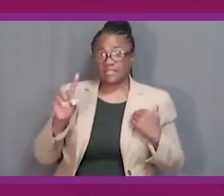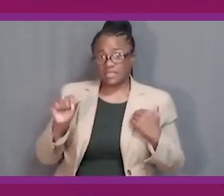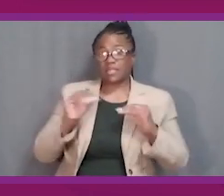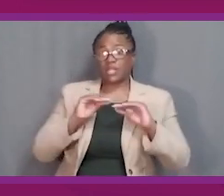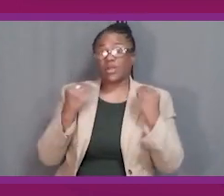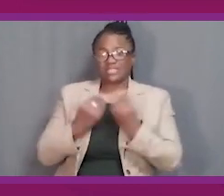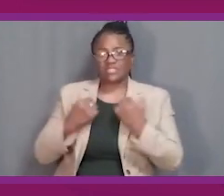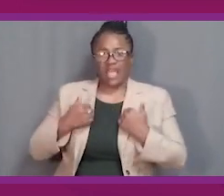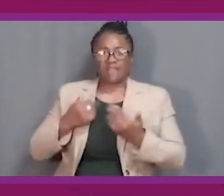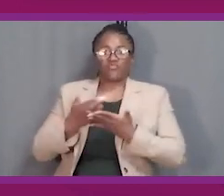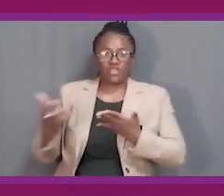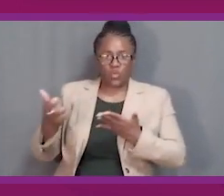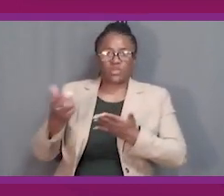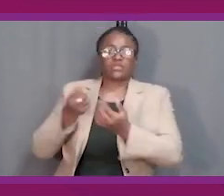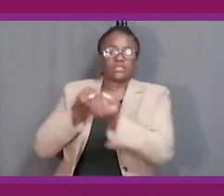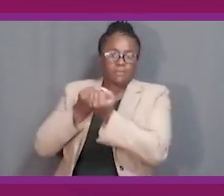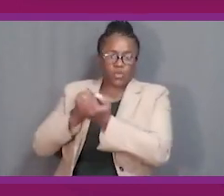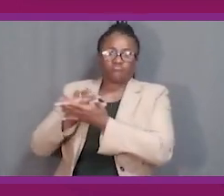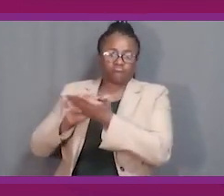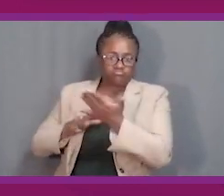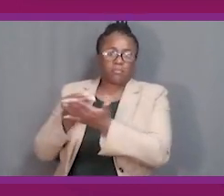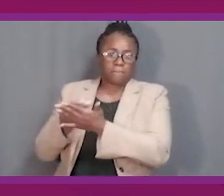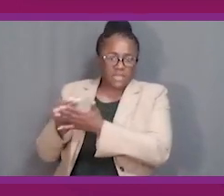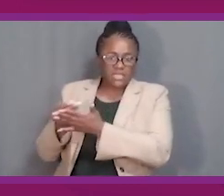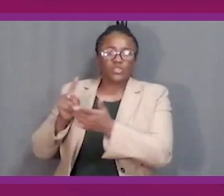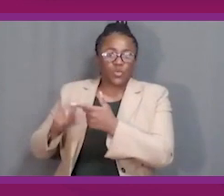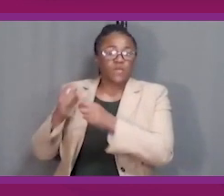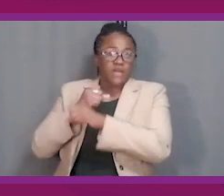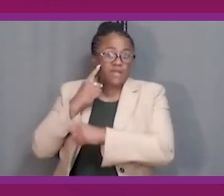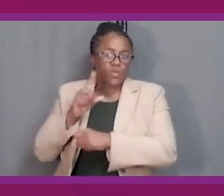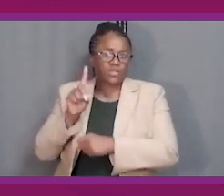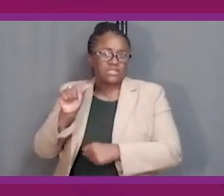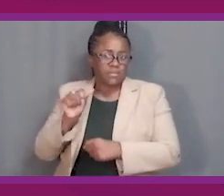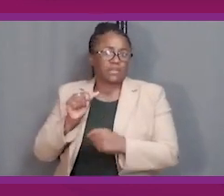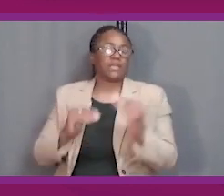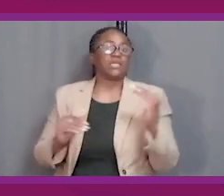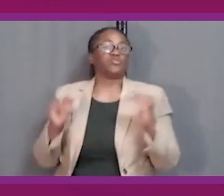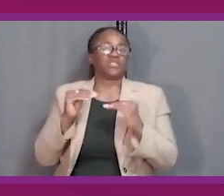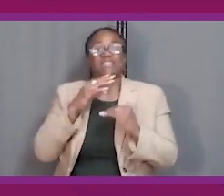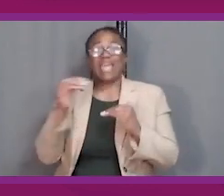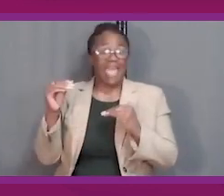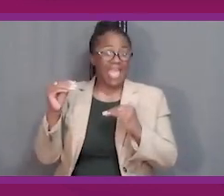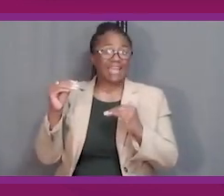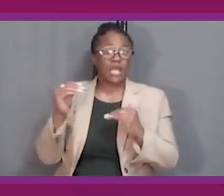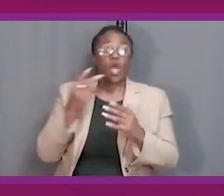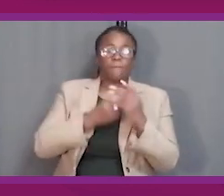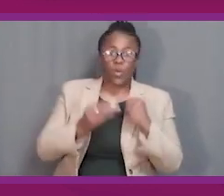And both, I think we also need to do the work of helping to infuse disability justice into many,